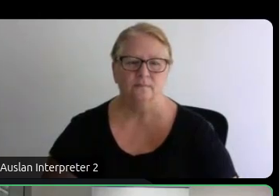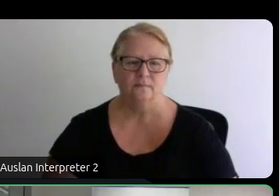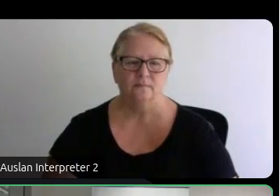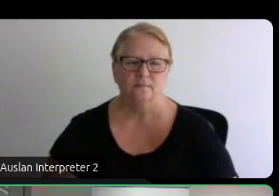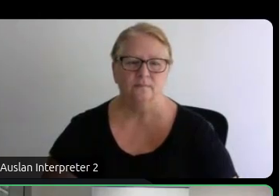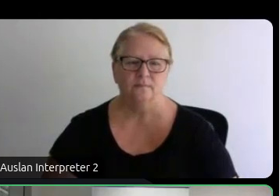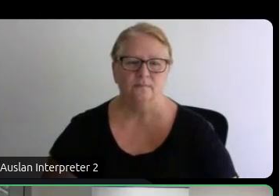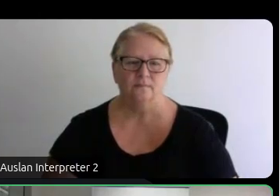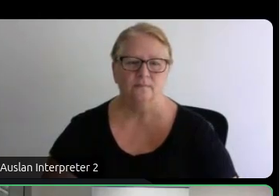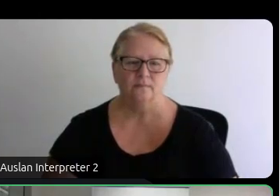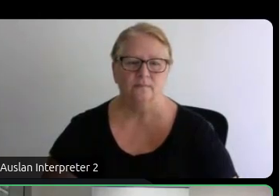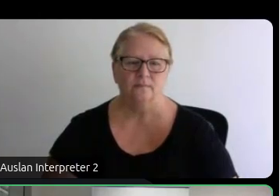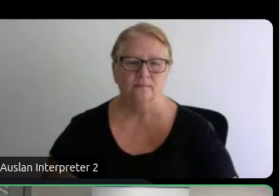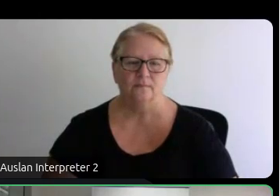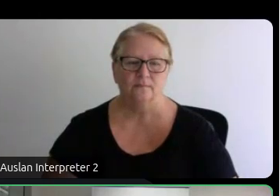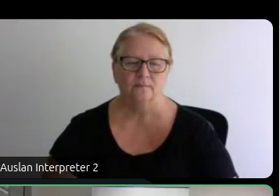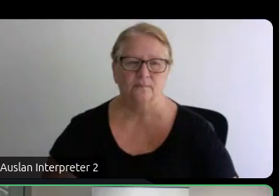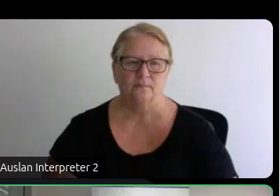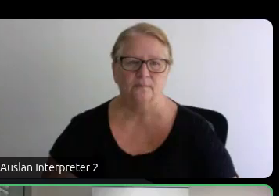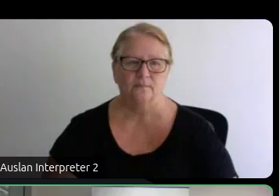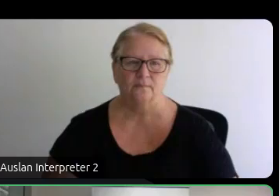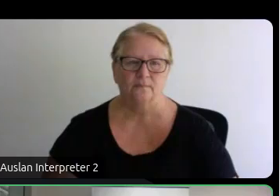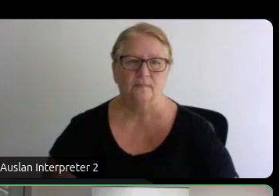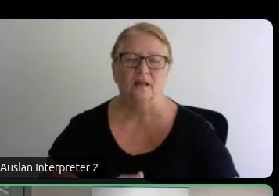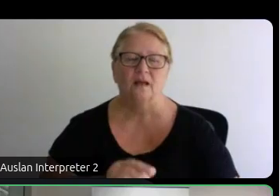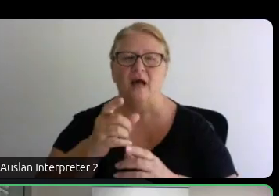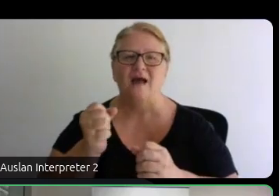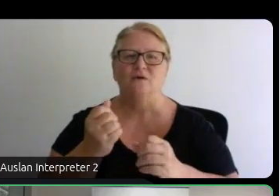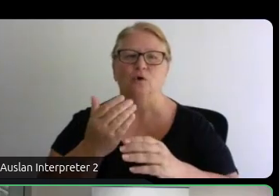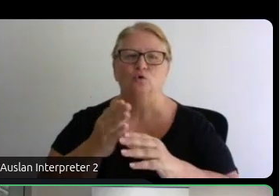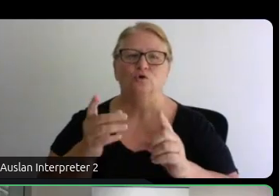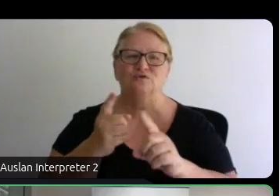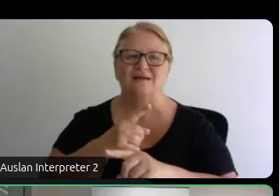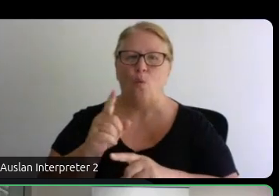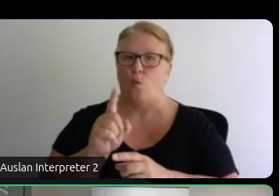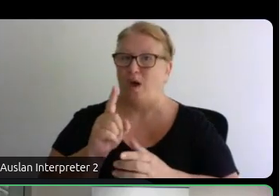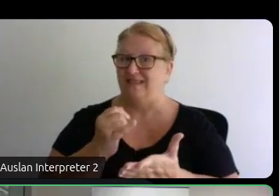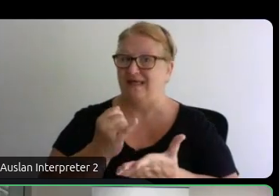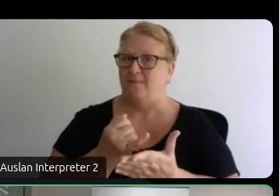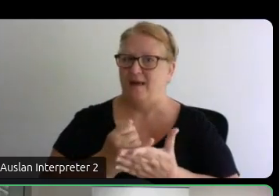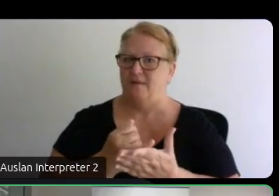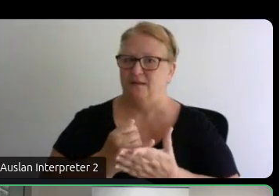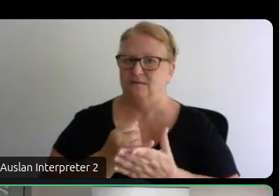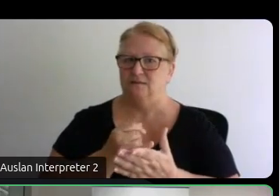a new change. And what that has will classify what impairment the NDIS considers you've met